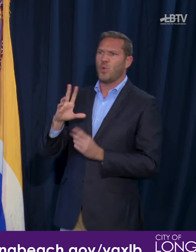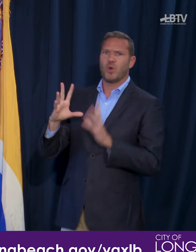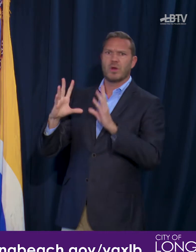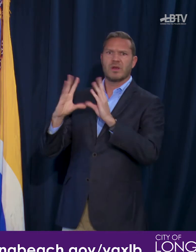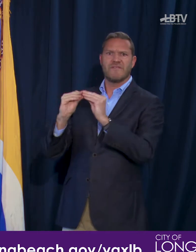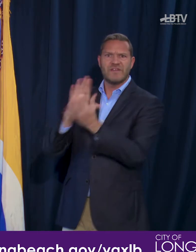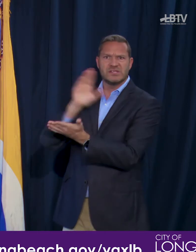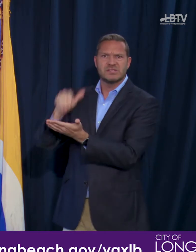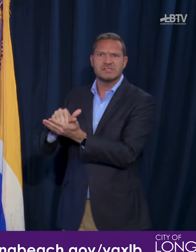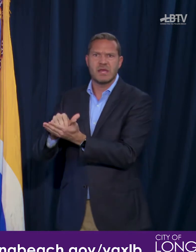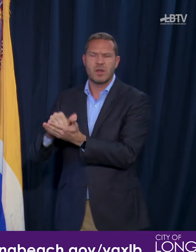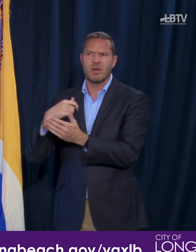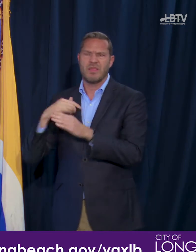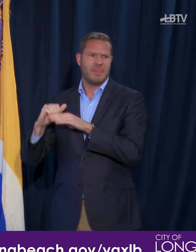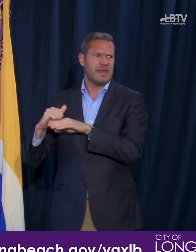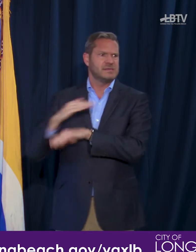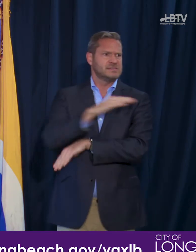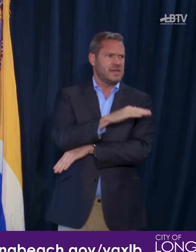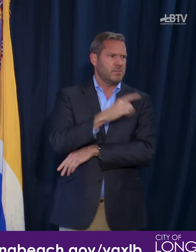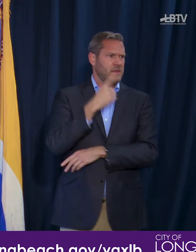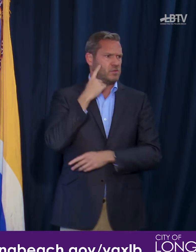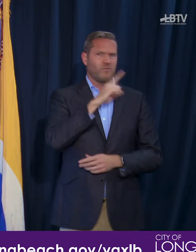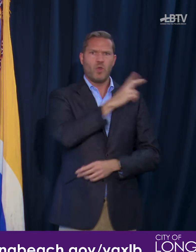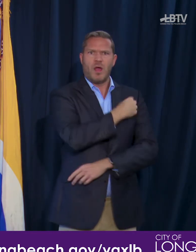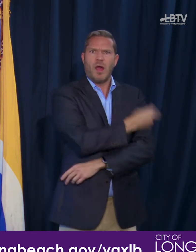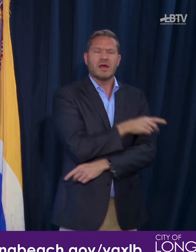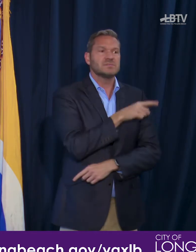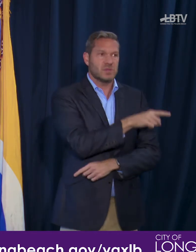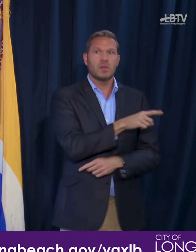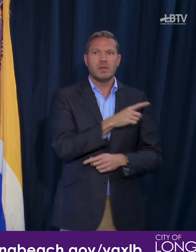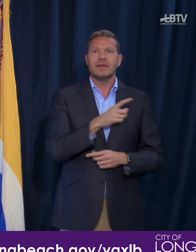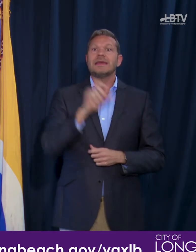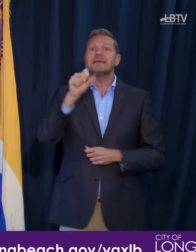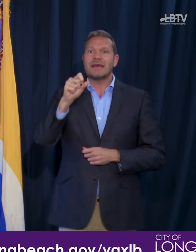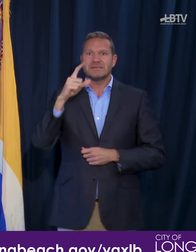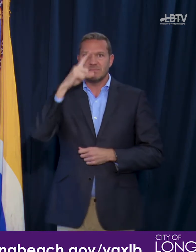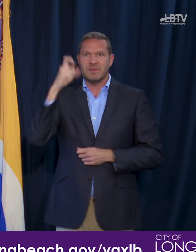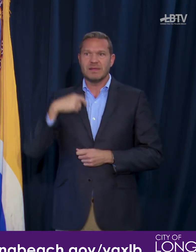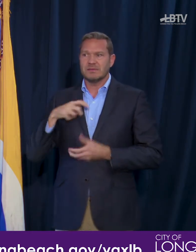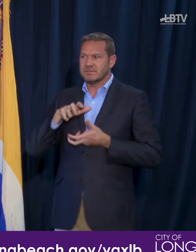That's because they're getting through some of that vaccine as well and so it's allowed us to do more.